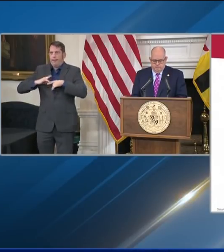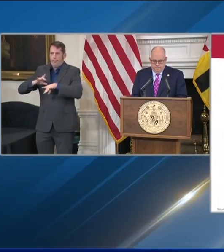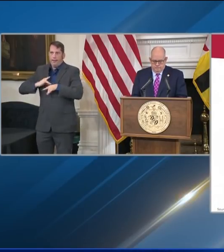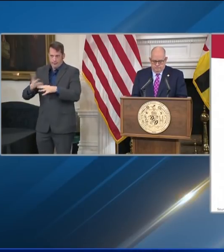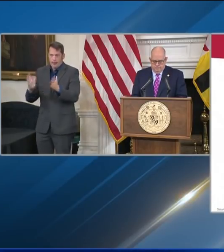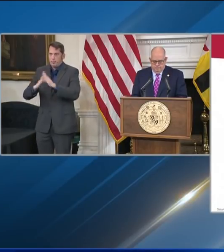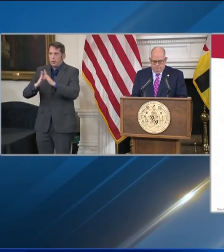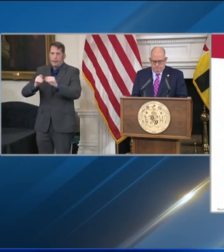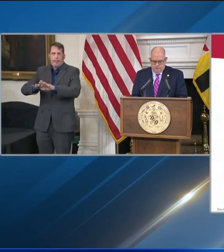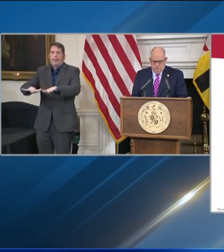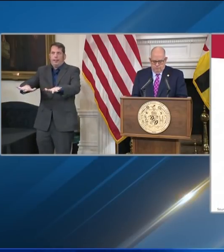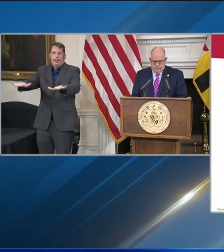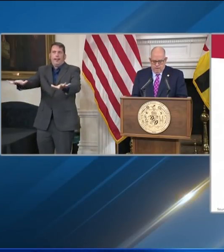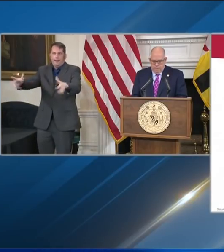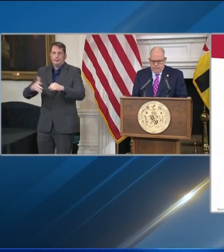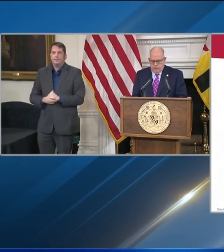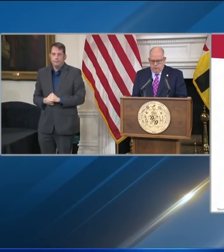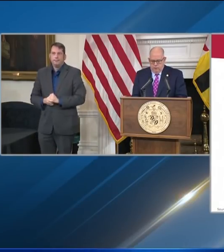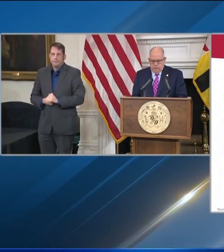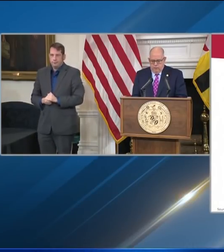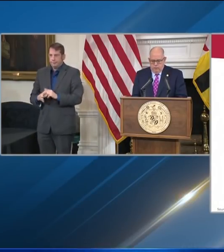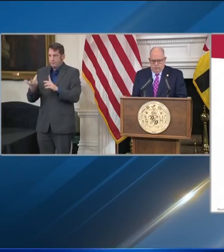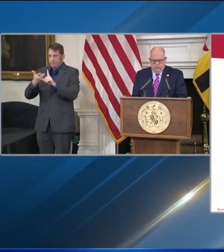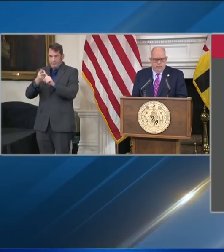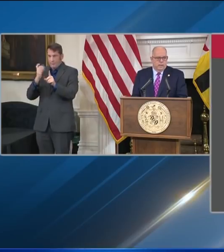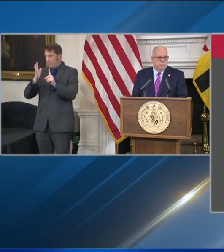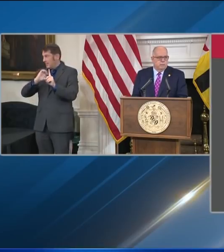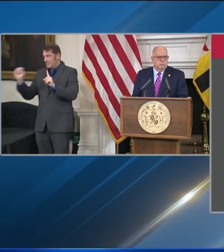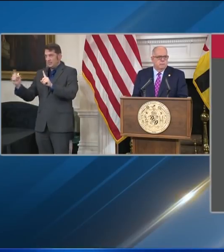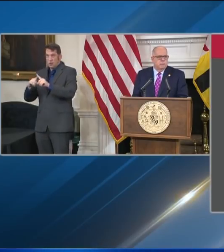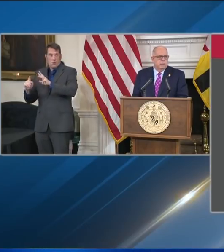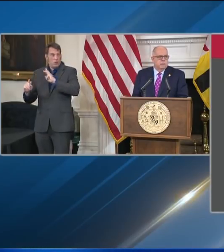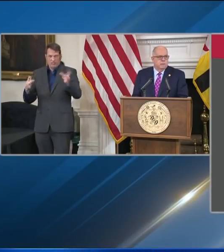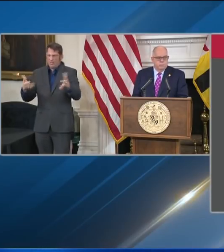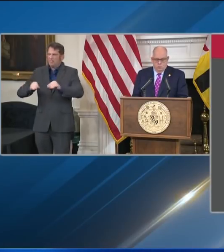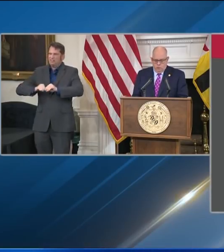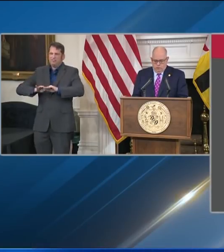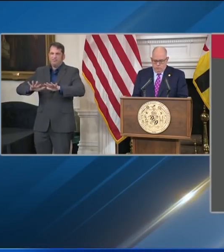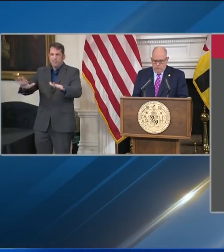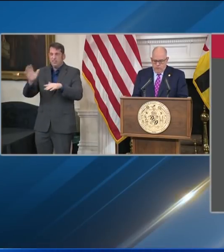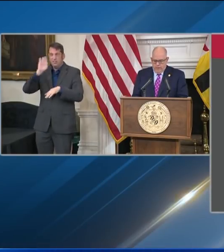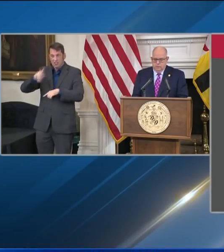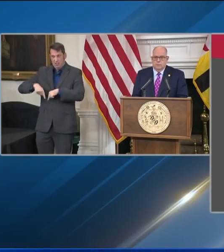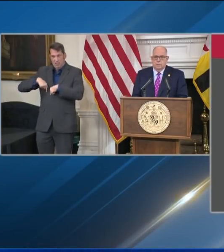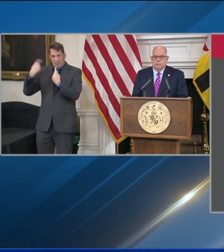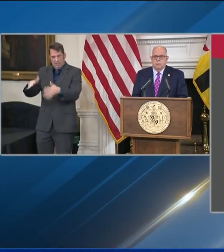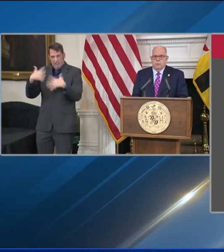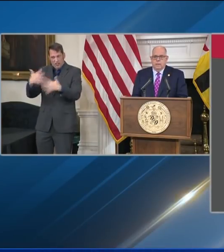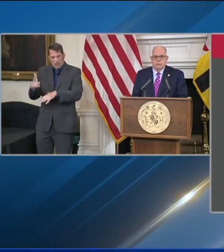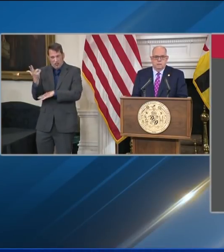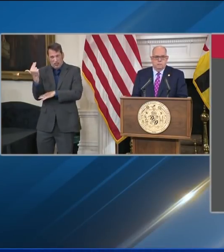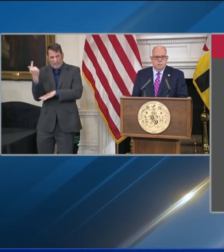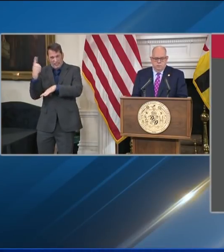WE ARE NOW SEEING WIDESPREAD COMMUNITY TRANSMISSION AND EVERY CORNER OF OUR STATE.